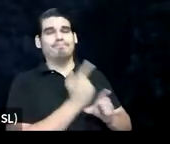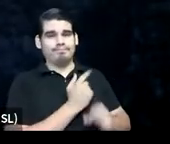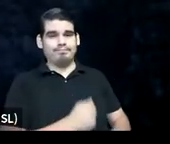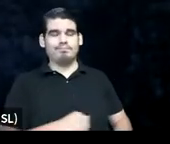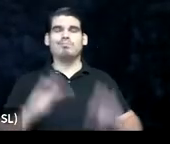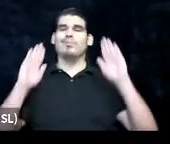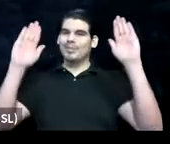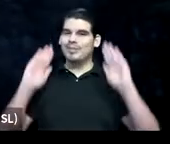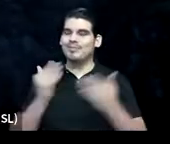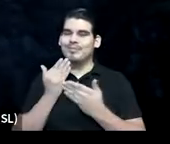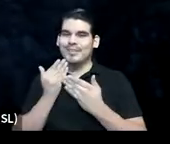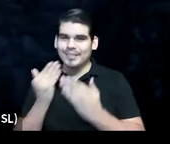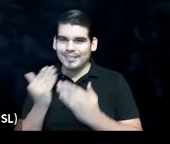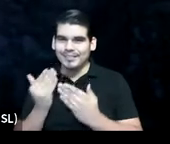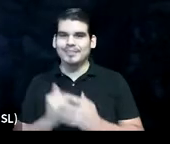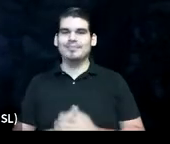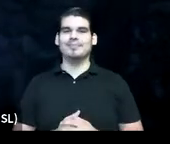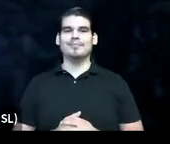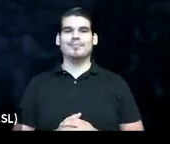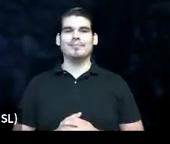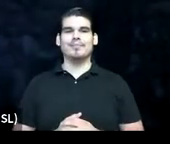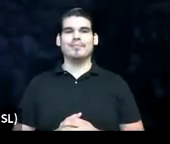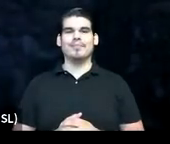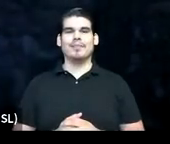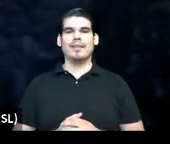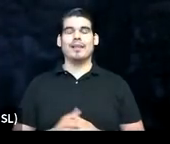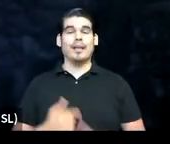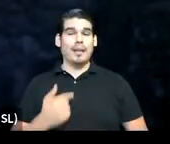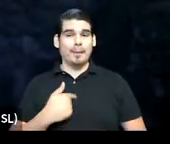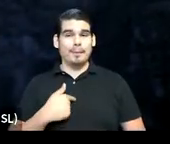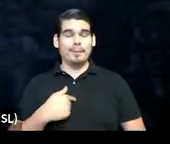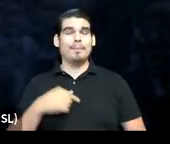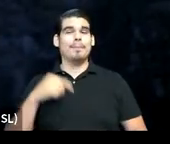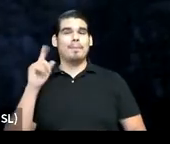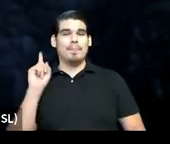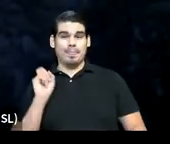discussion leader, but I know we had one of our presenters in there so RAD Region eight,